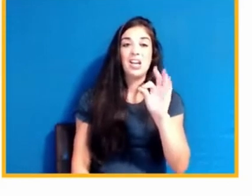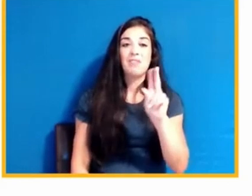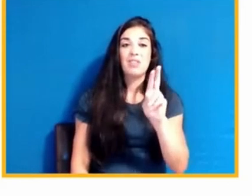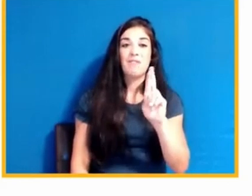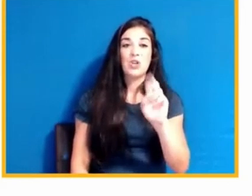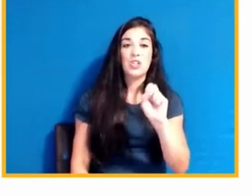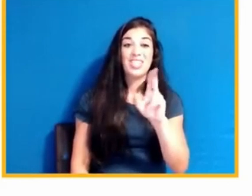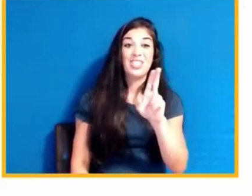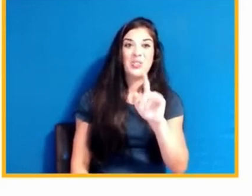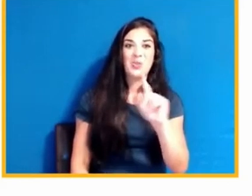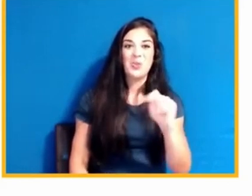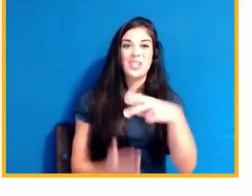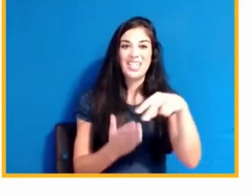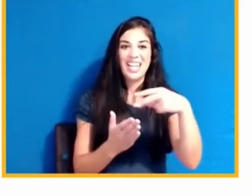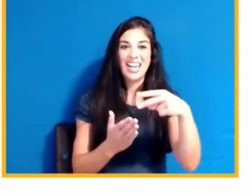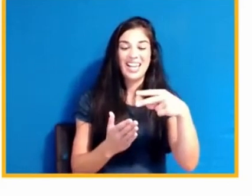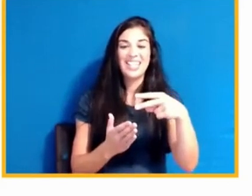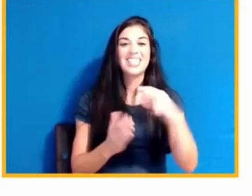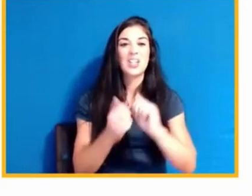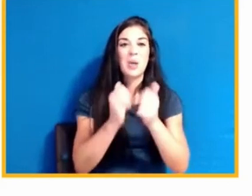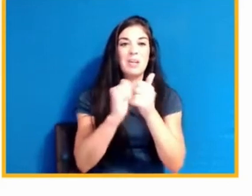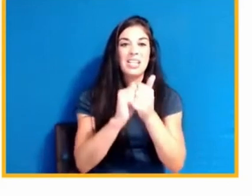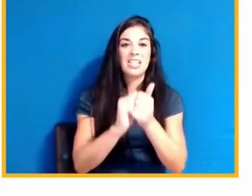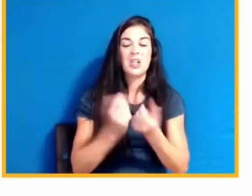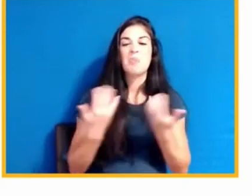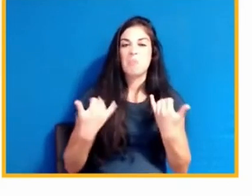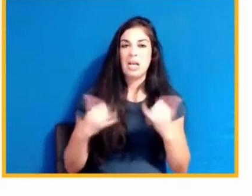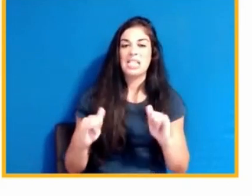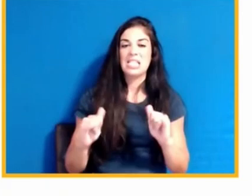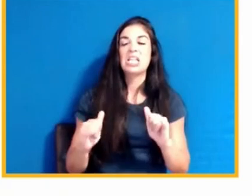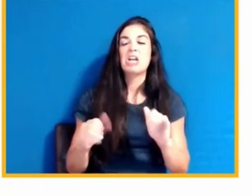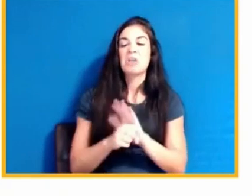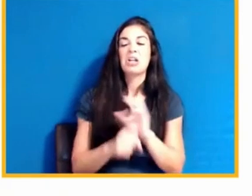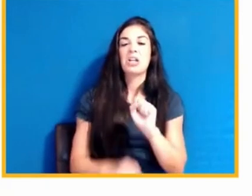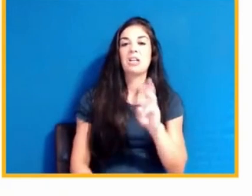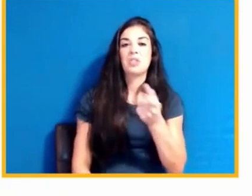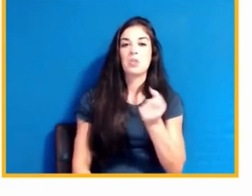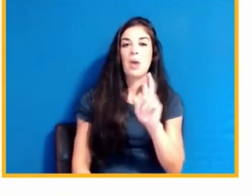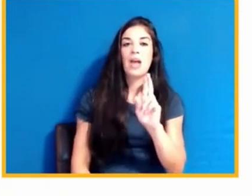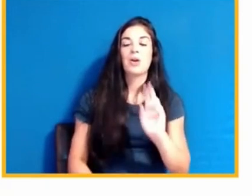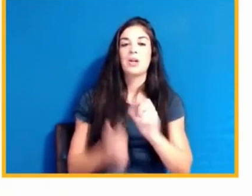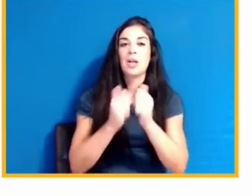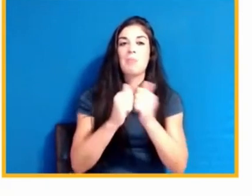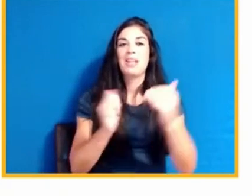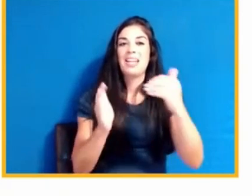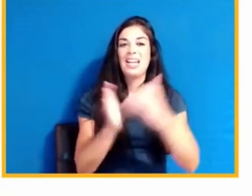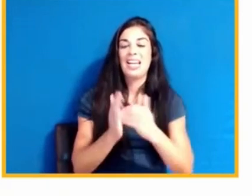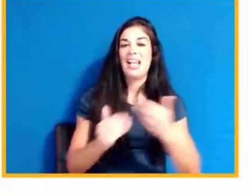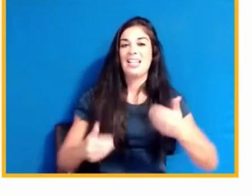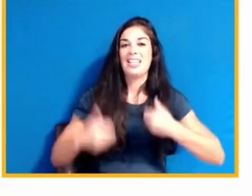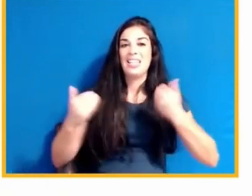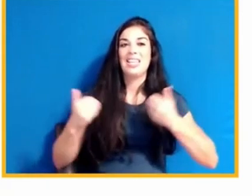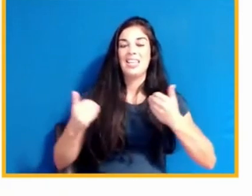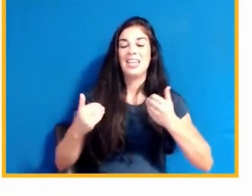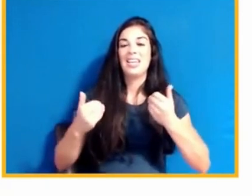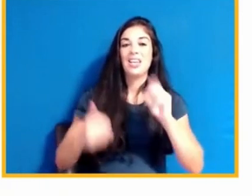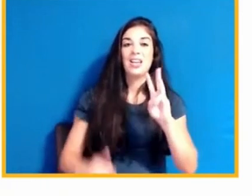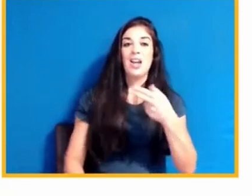but still got more than enough swagger to take on all the young whippersnappers out there. Everybody give it up for Kendi!